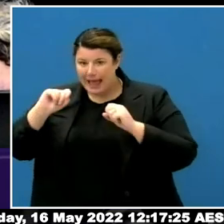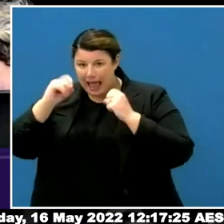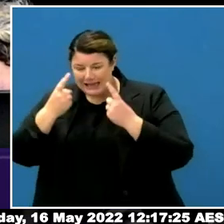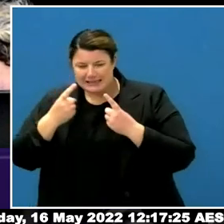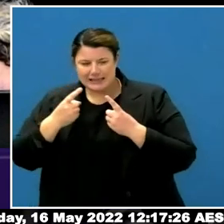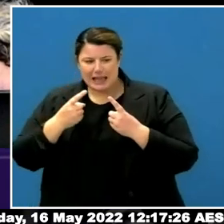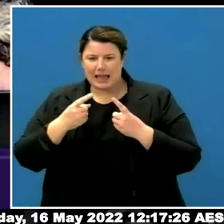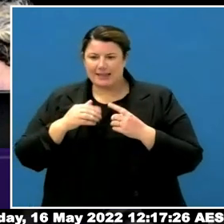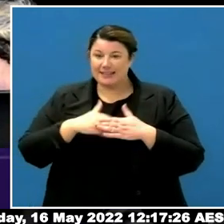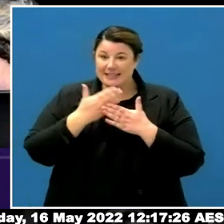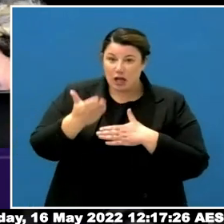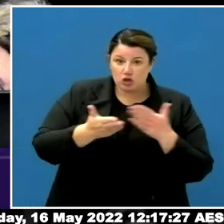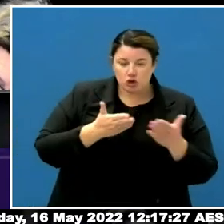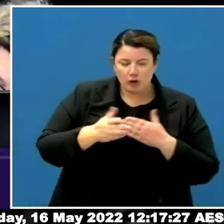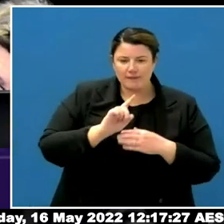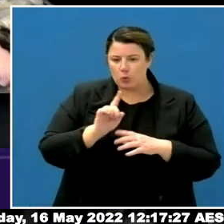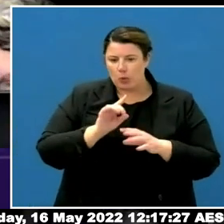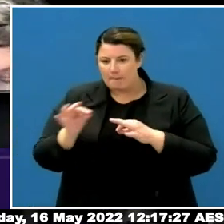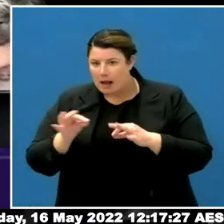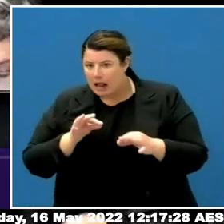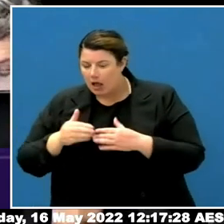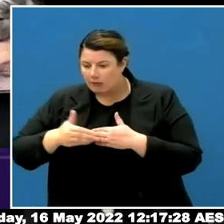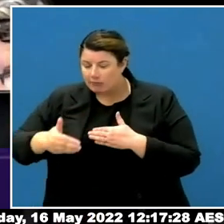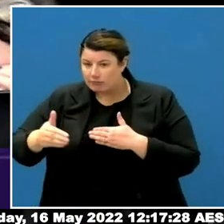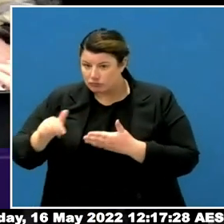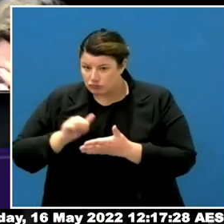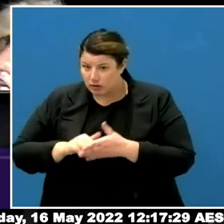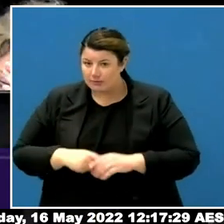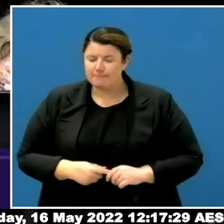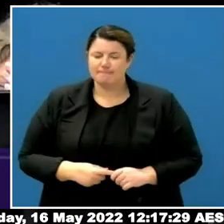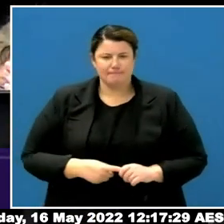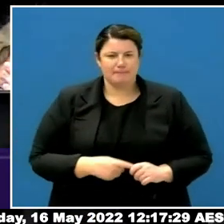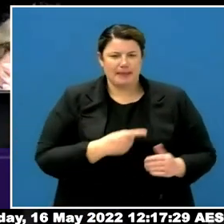understanding - SALLY: Yes, they were. MR FOGARTY: - the invoicing and billing.